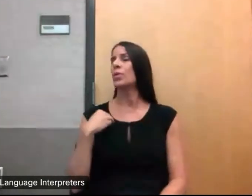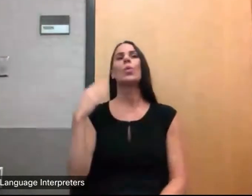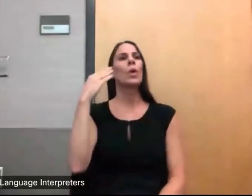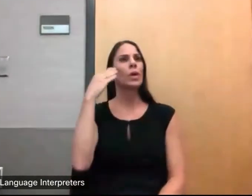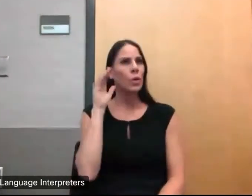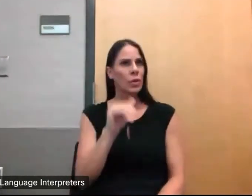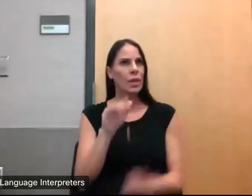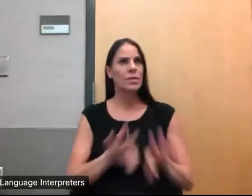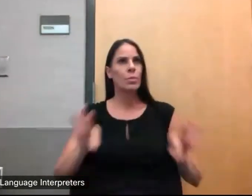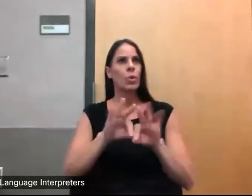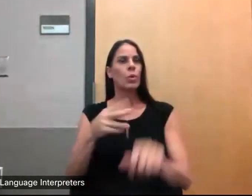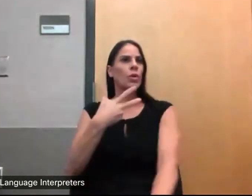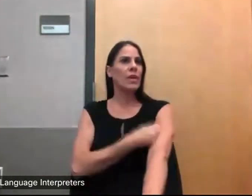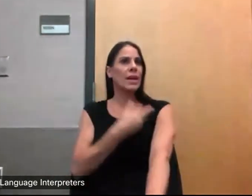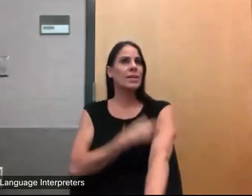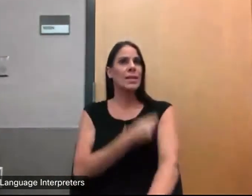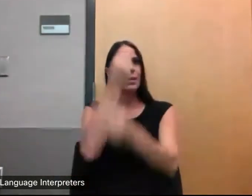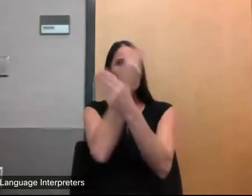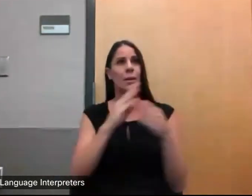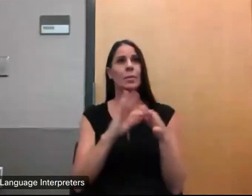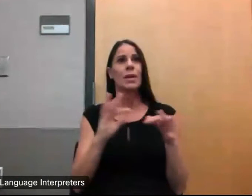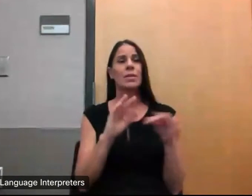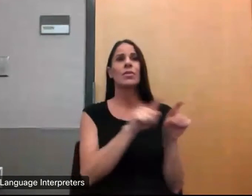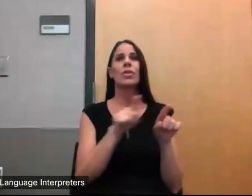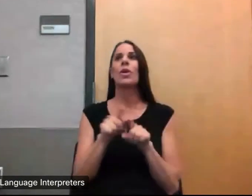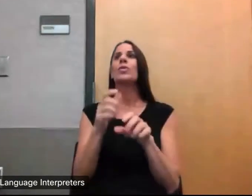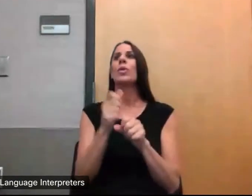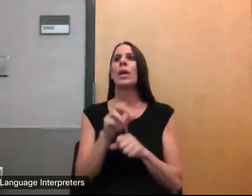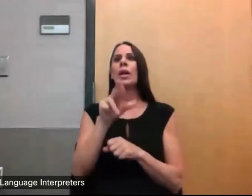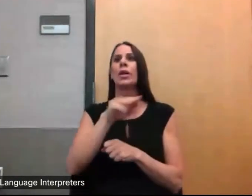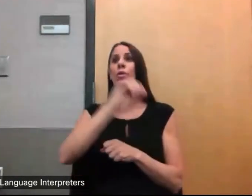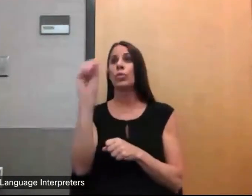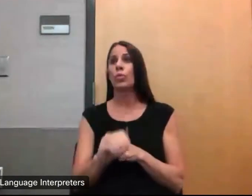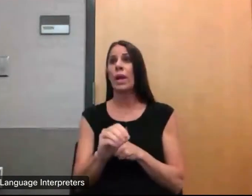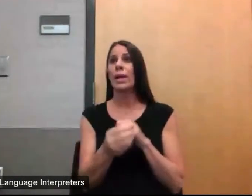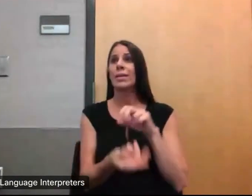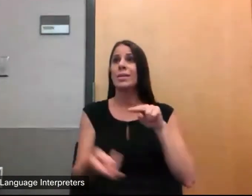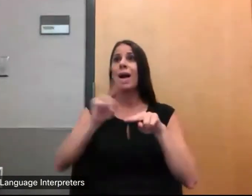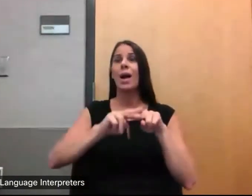messaging for getting some of those actual rates up and getting messages out to, um,